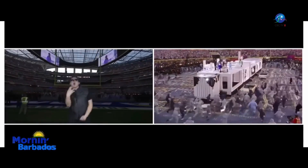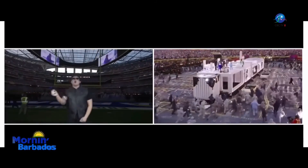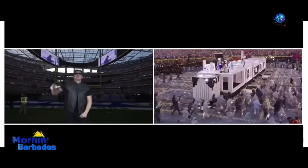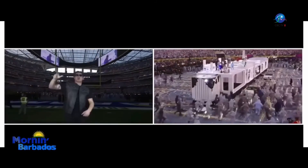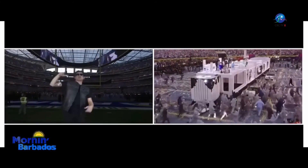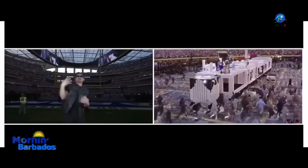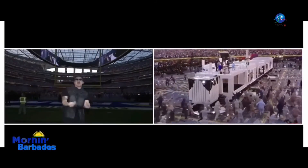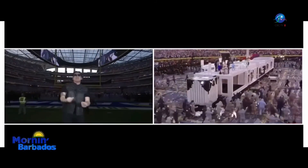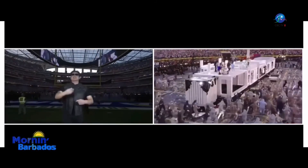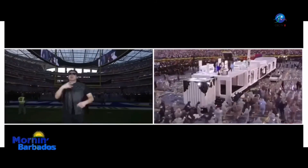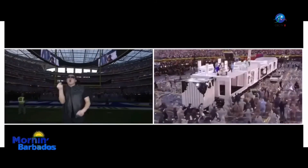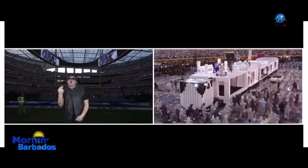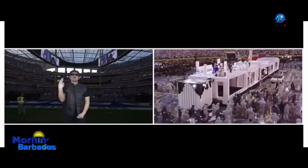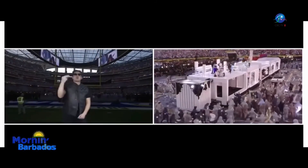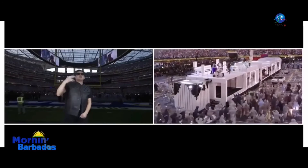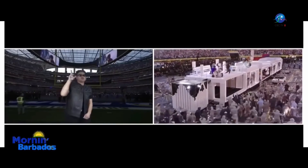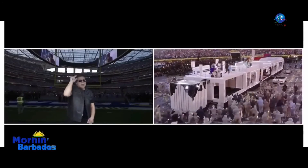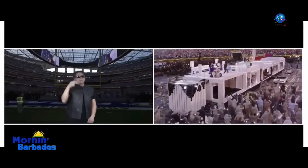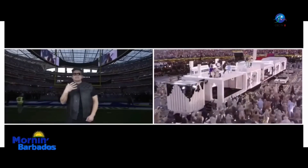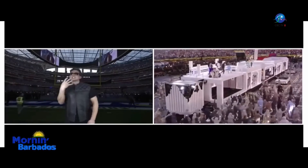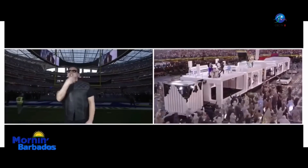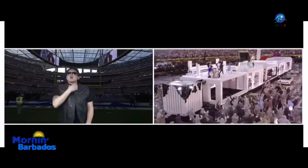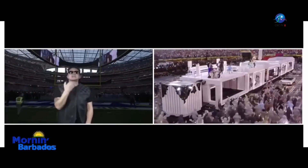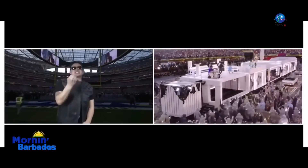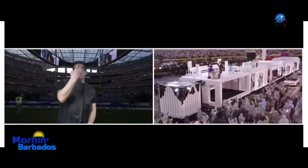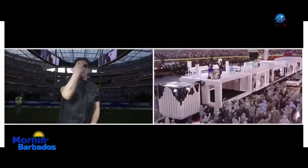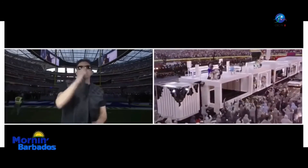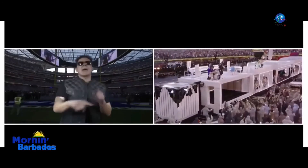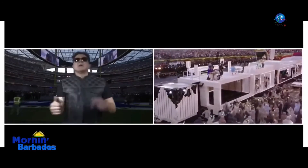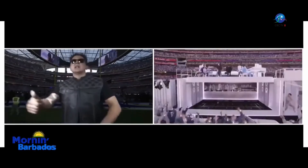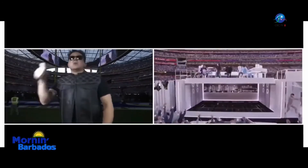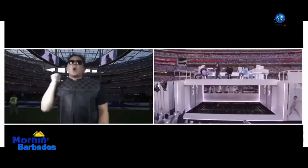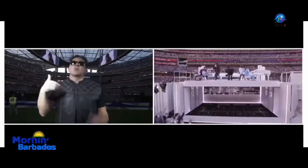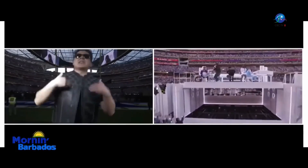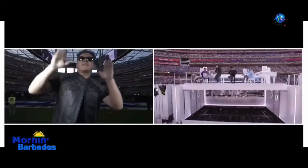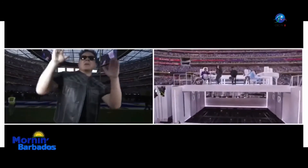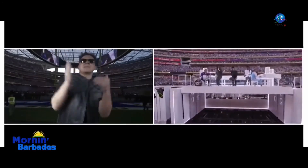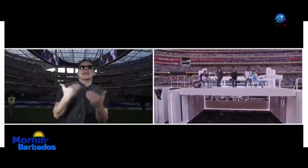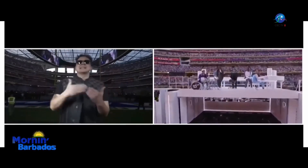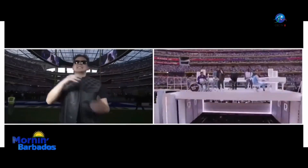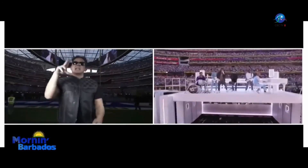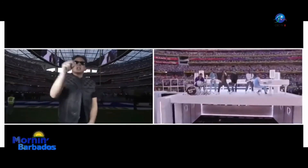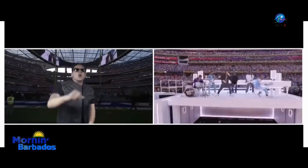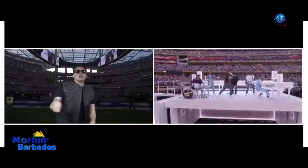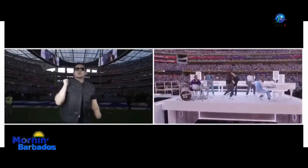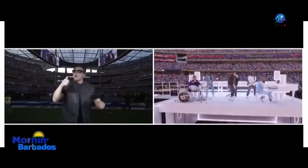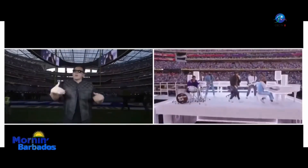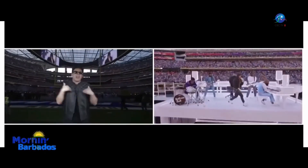oh